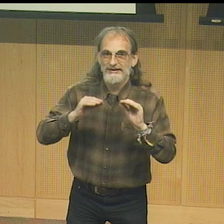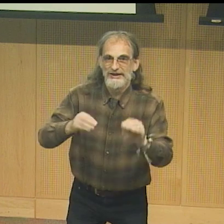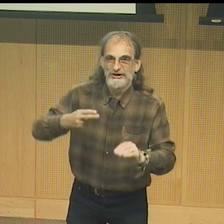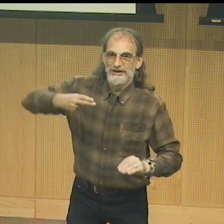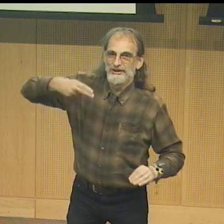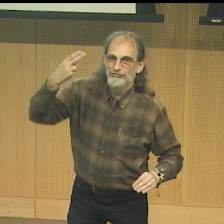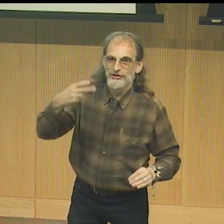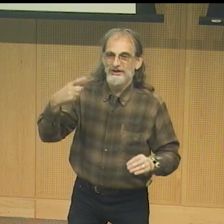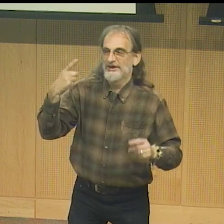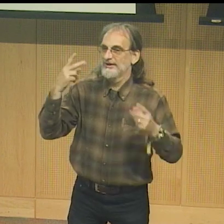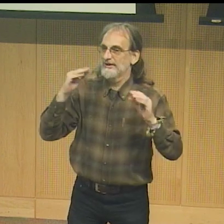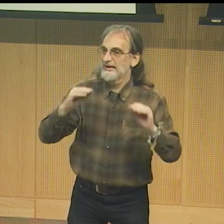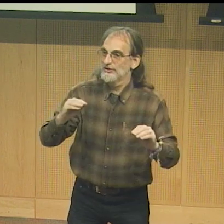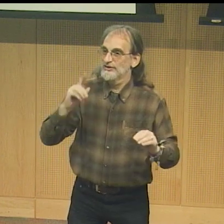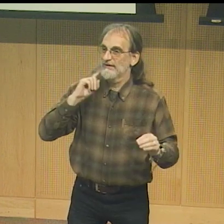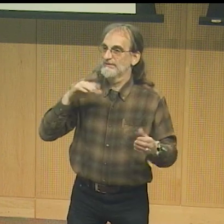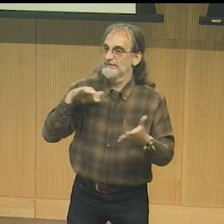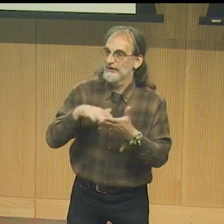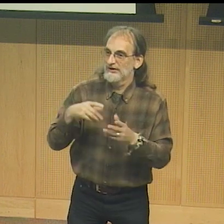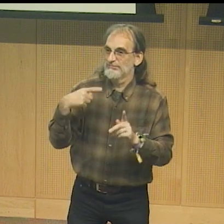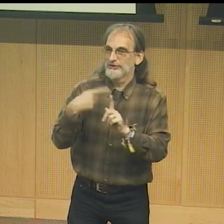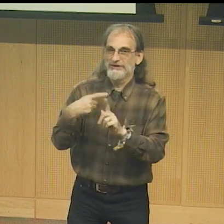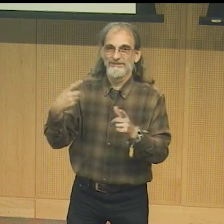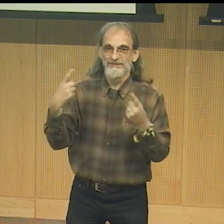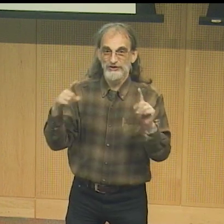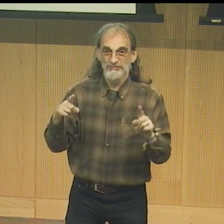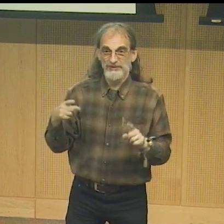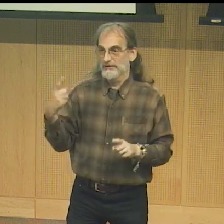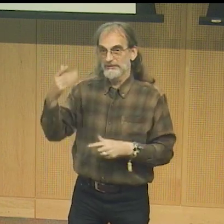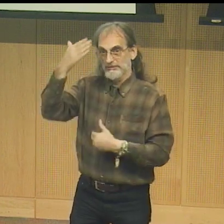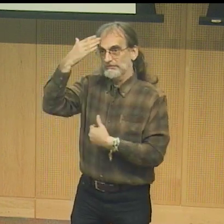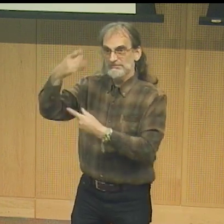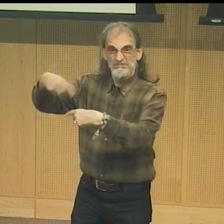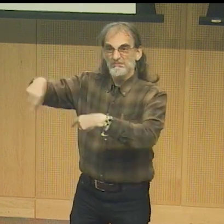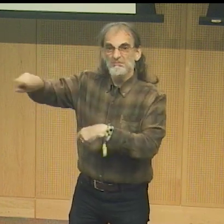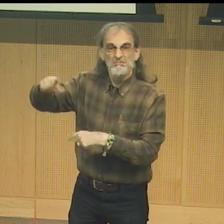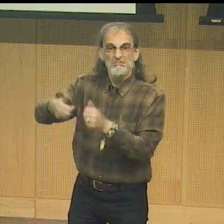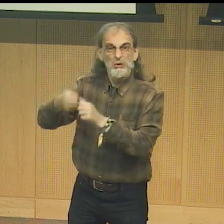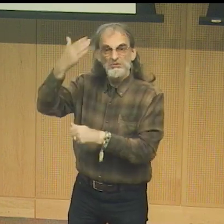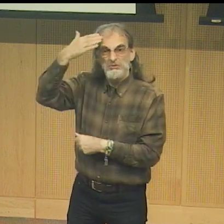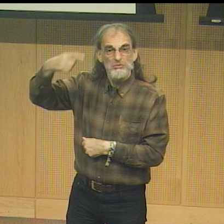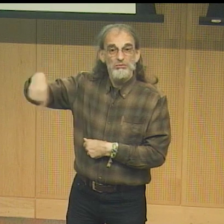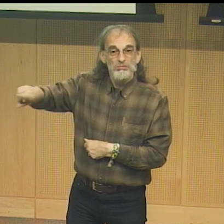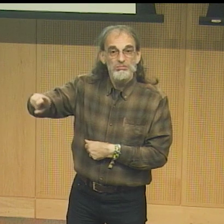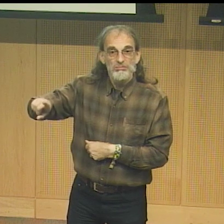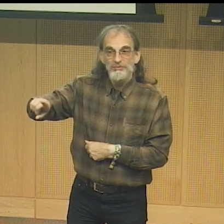We have to think about our history, we have to think about Deaf studies. We have to think of all this in a positive way.